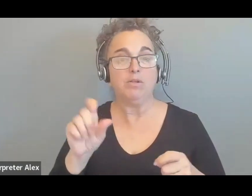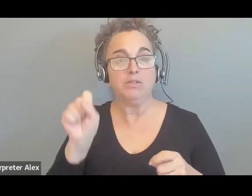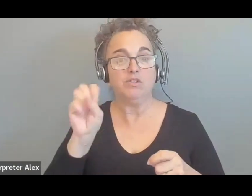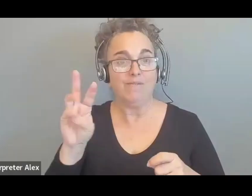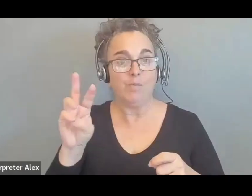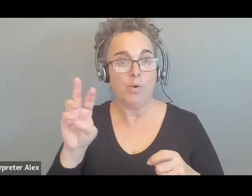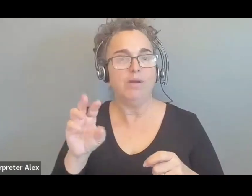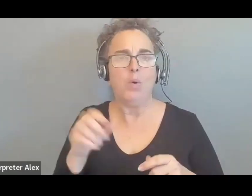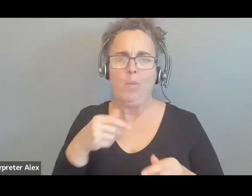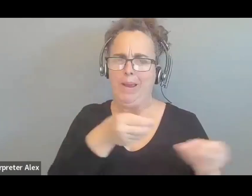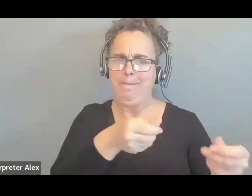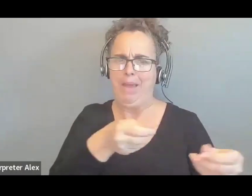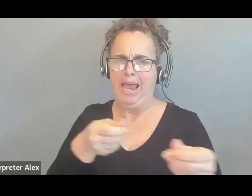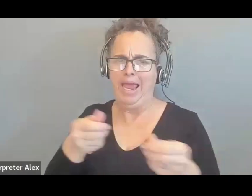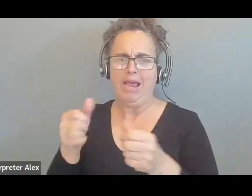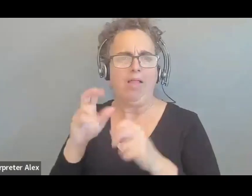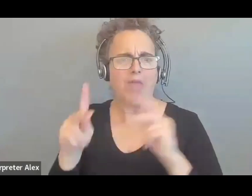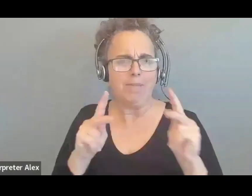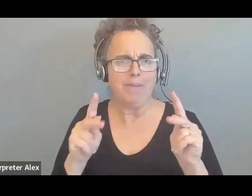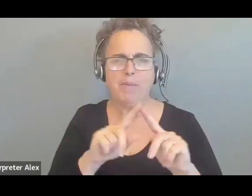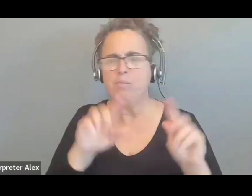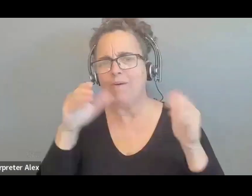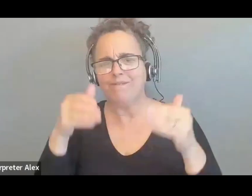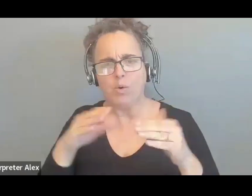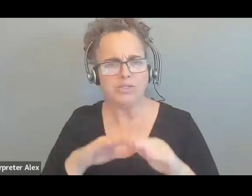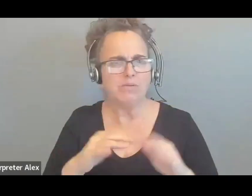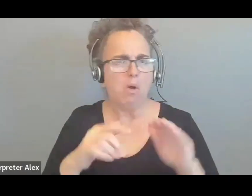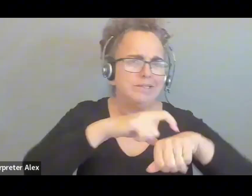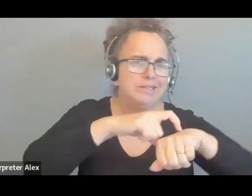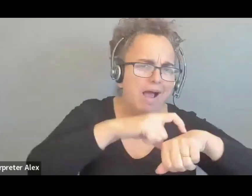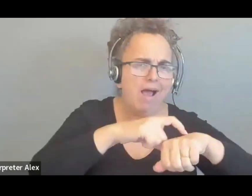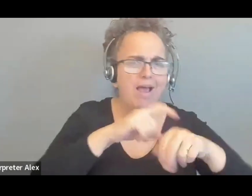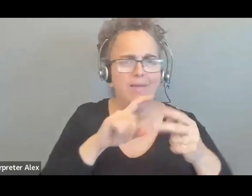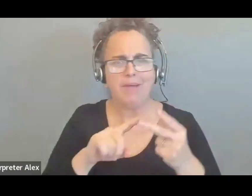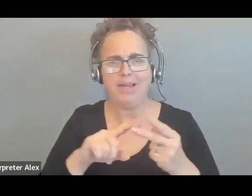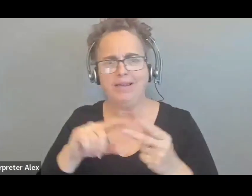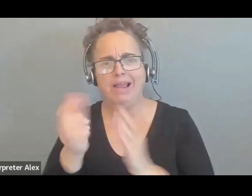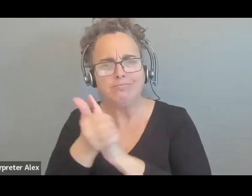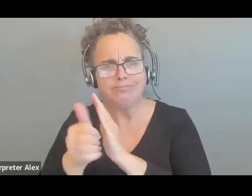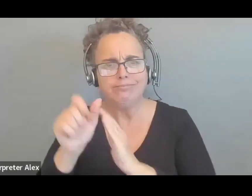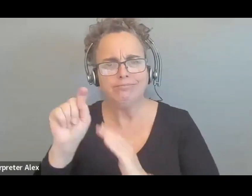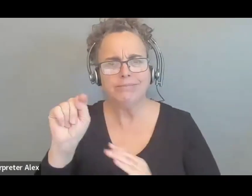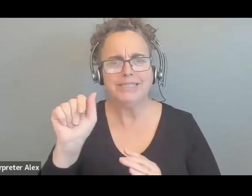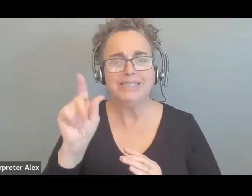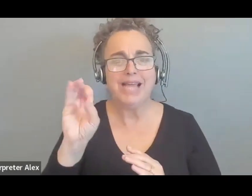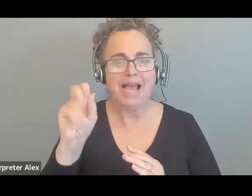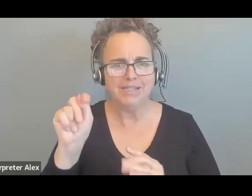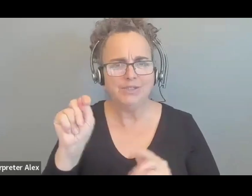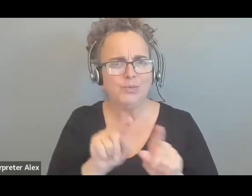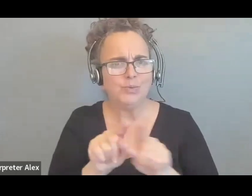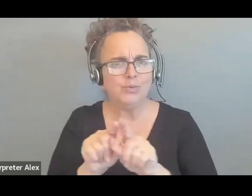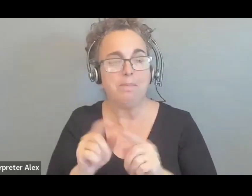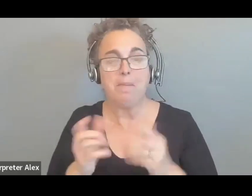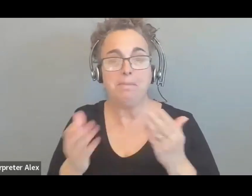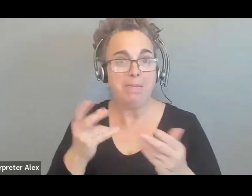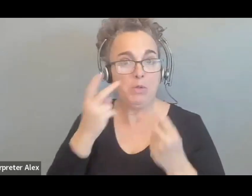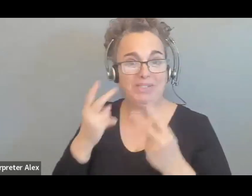but we also do a lot with time and talent and other things. But, and you also might see my cat coming in